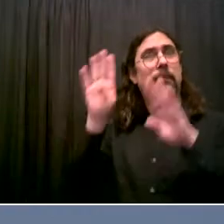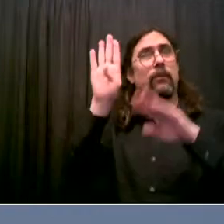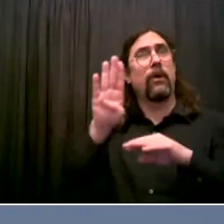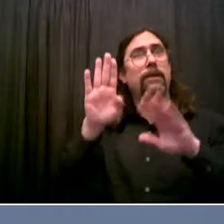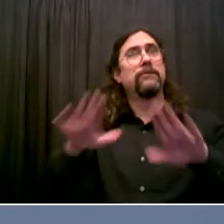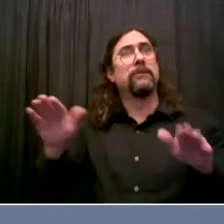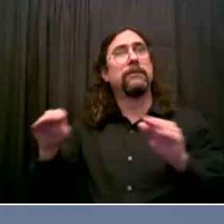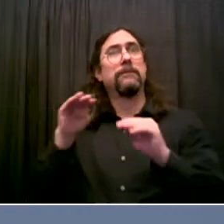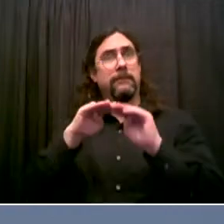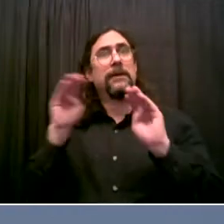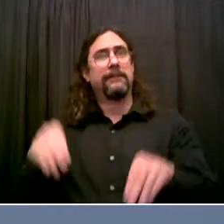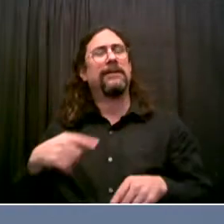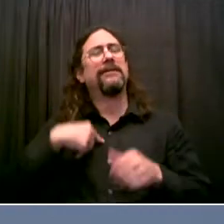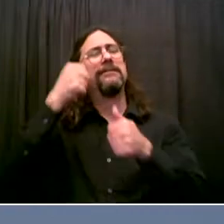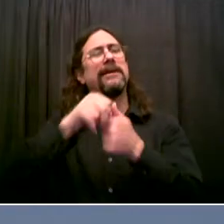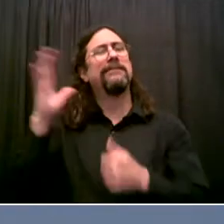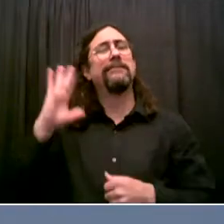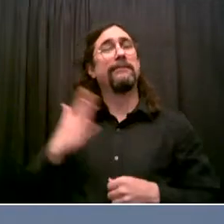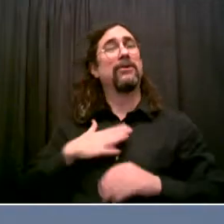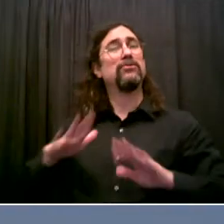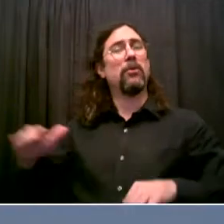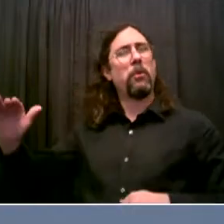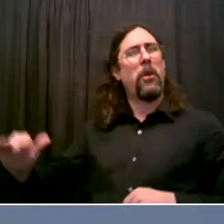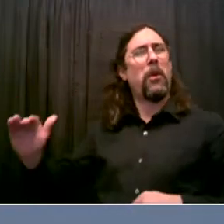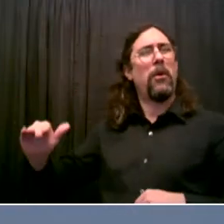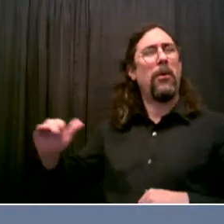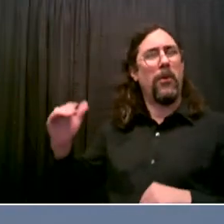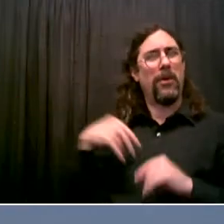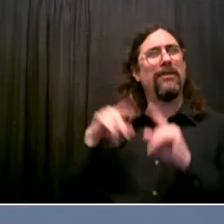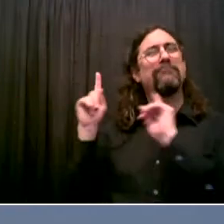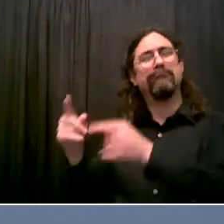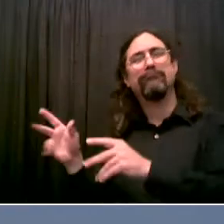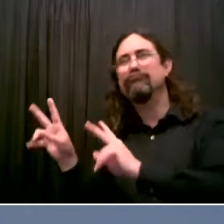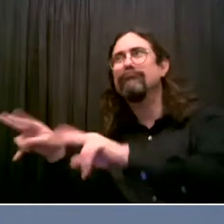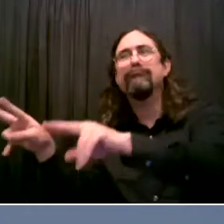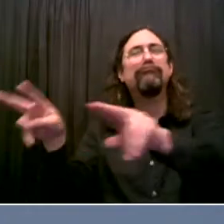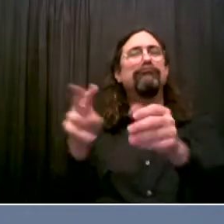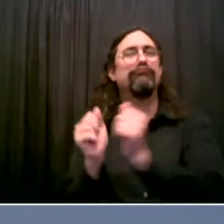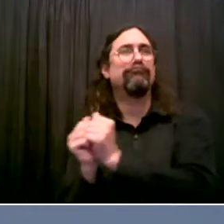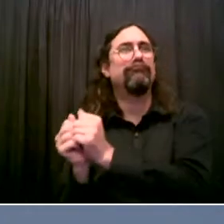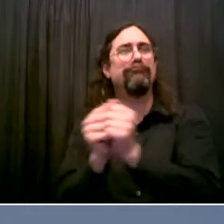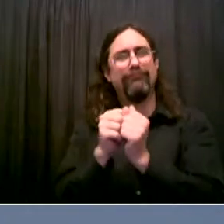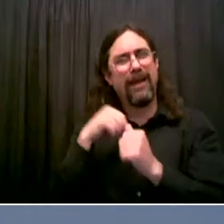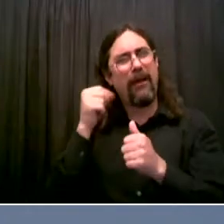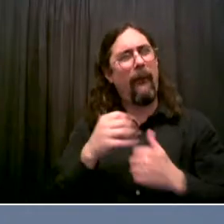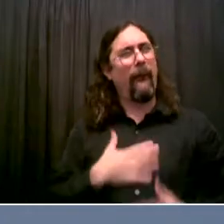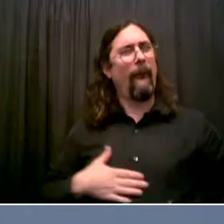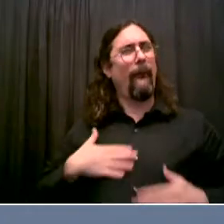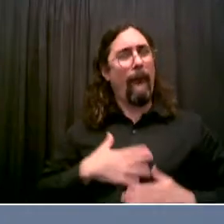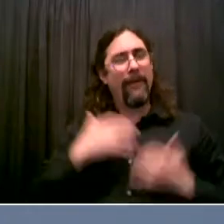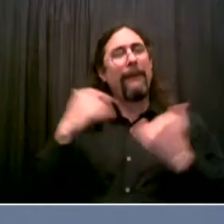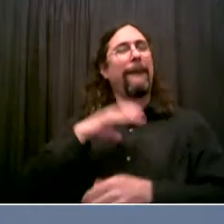CHILDREN'S MUSEUM. IT'S AN AMAZING SIGHT.